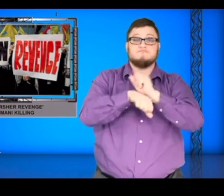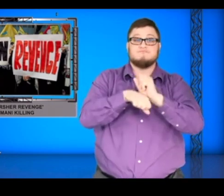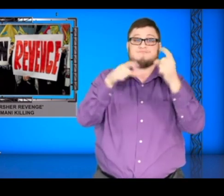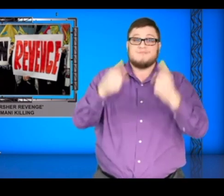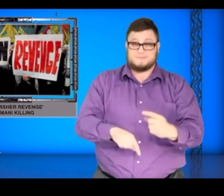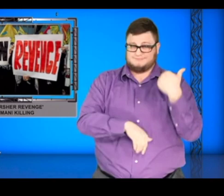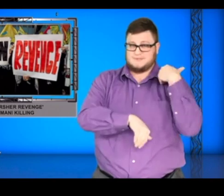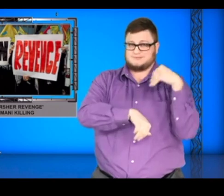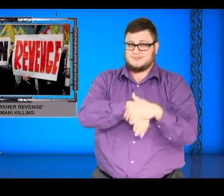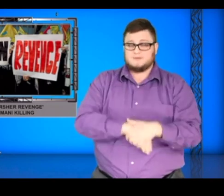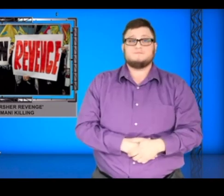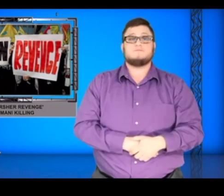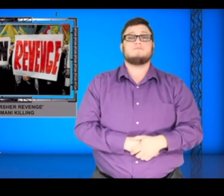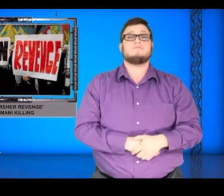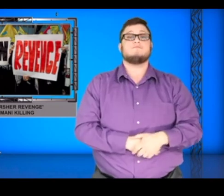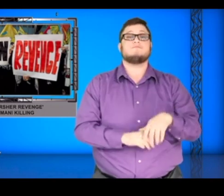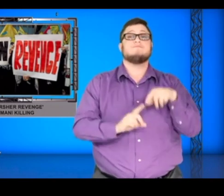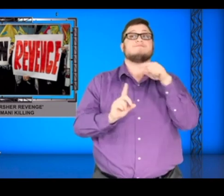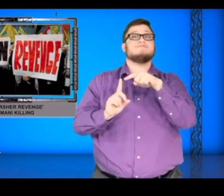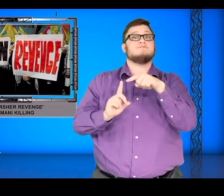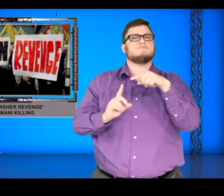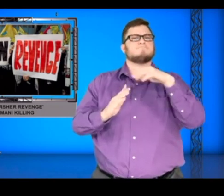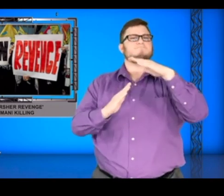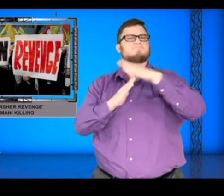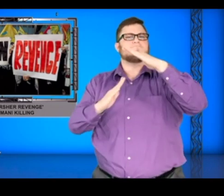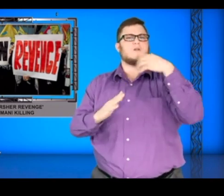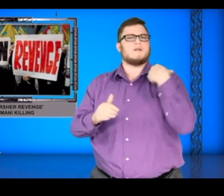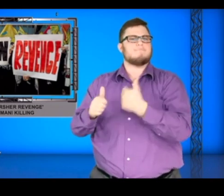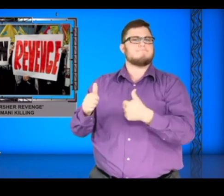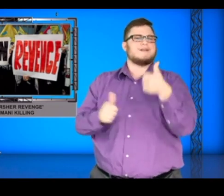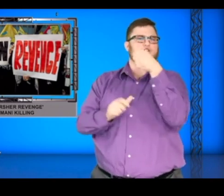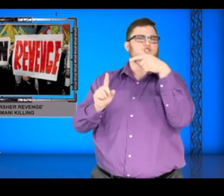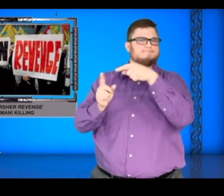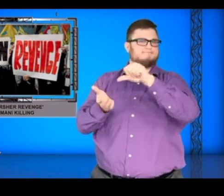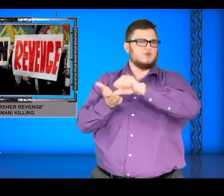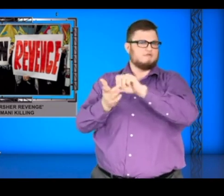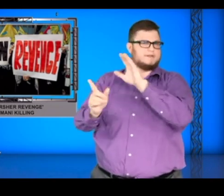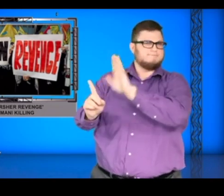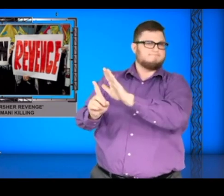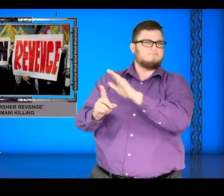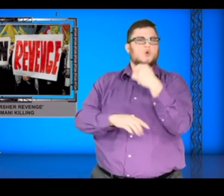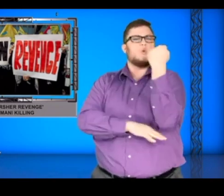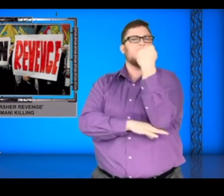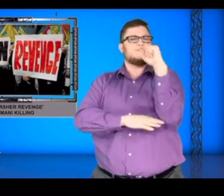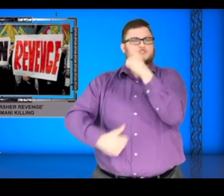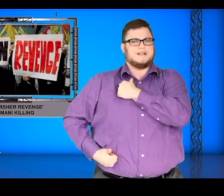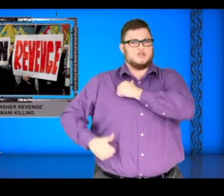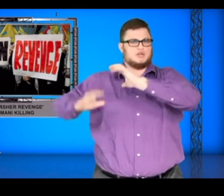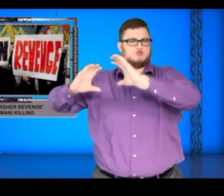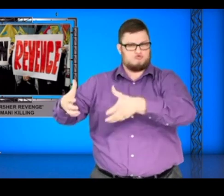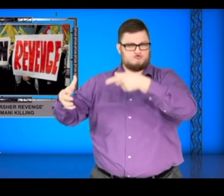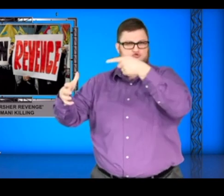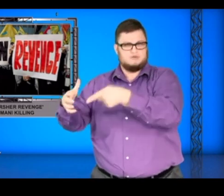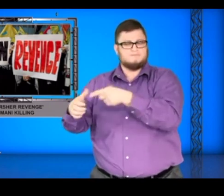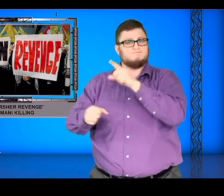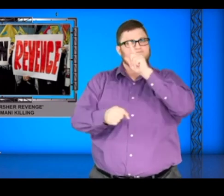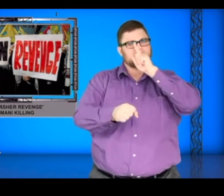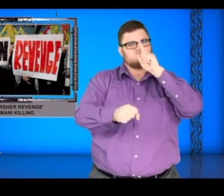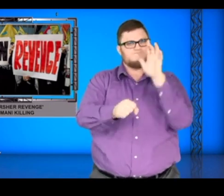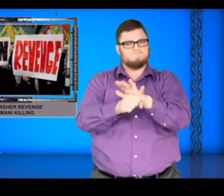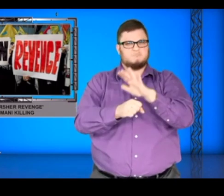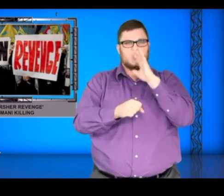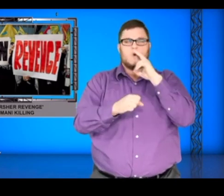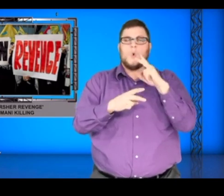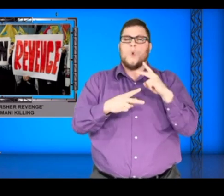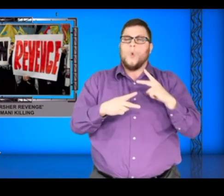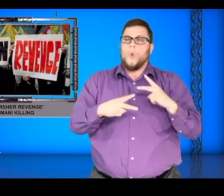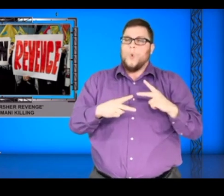In fact last night a top commander in Iran's "Revolutionary Guards" vowed Iran will exact